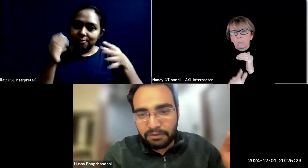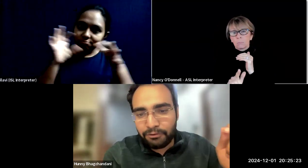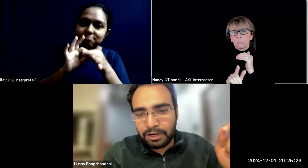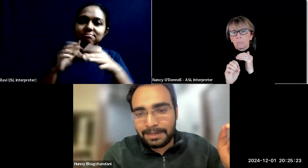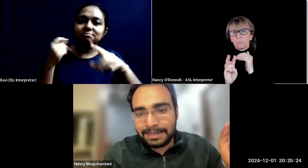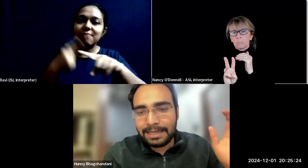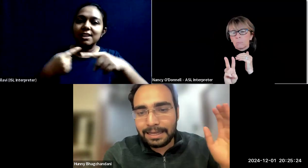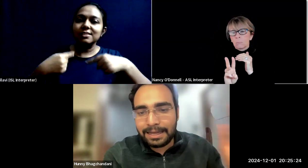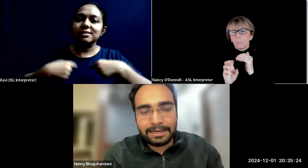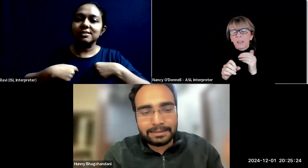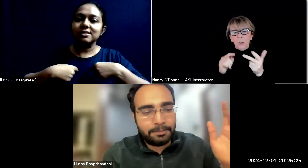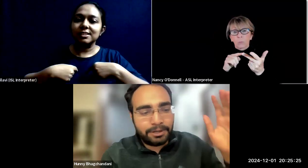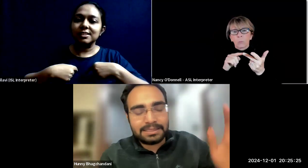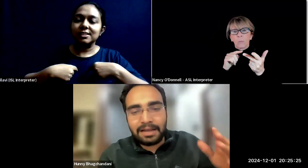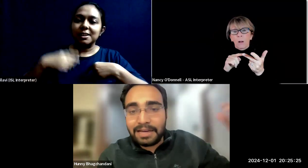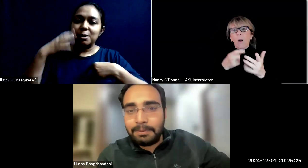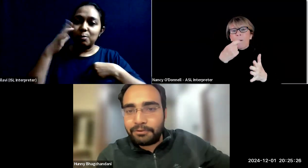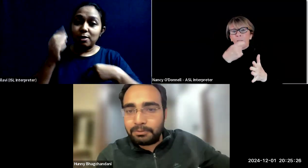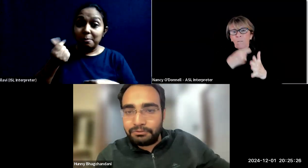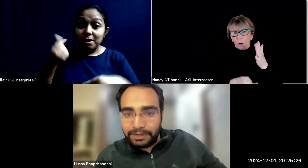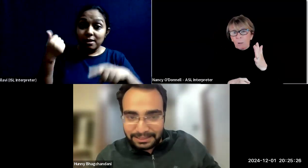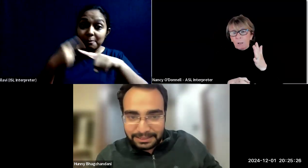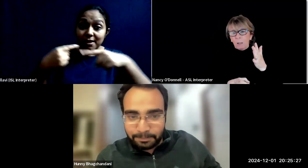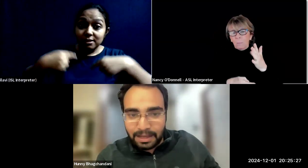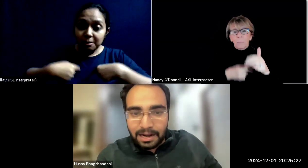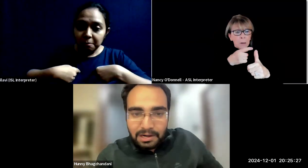So affordability again the products available from the West